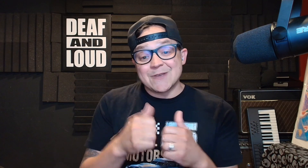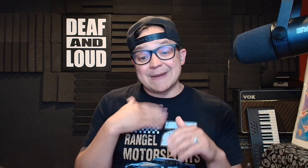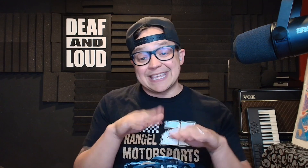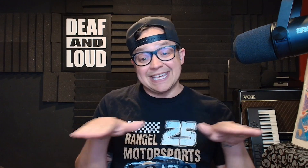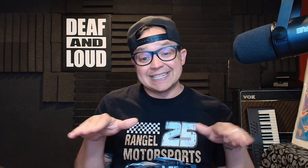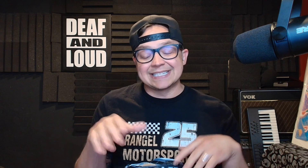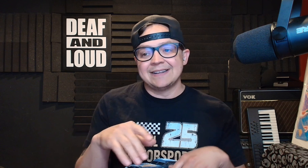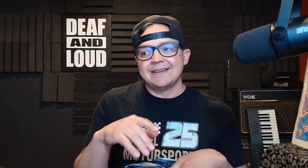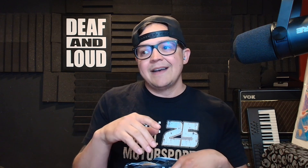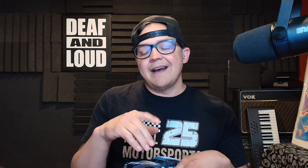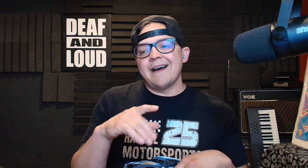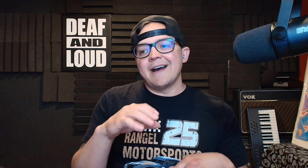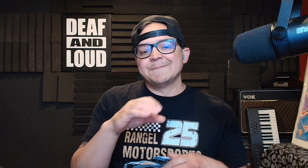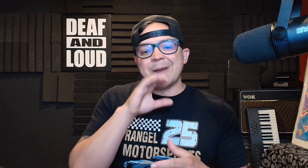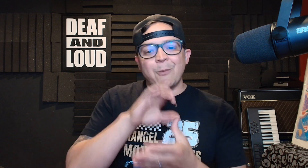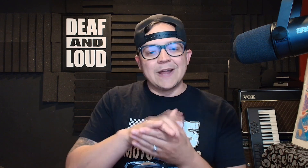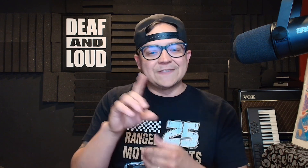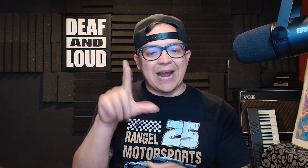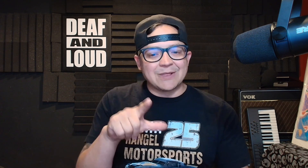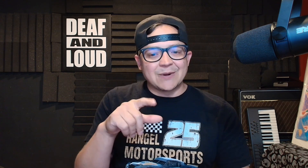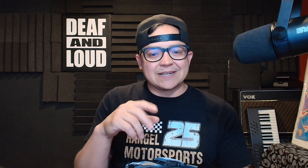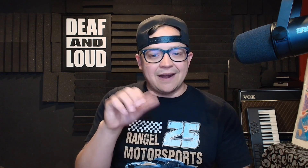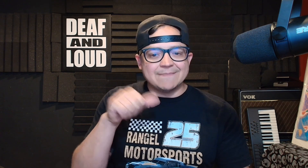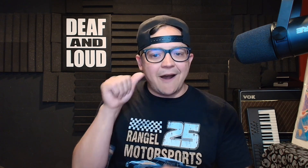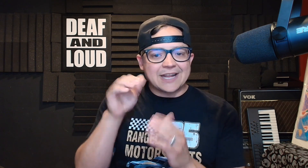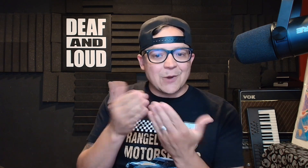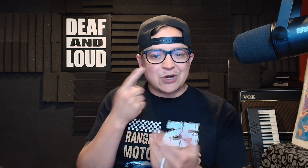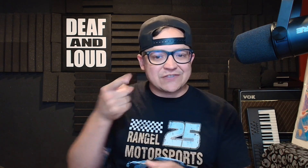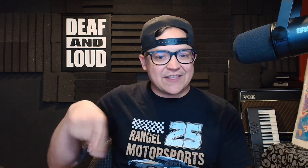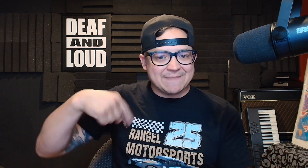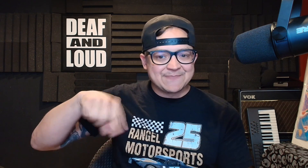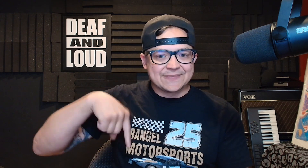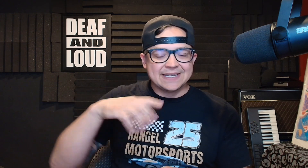Now with my kids, my wife downloaded audiobooks for them.